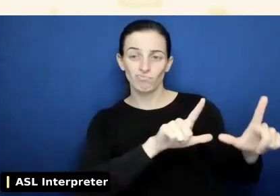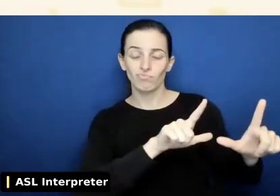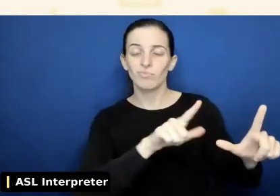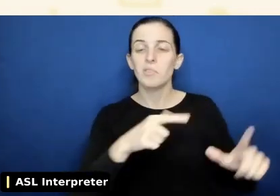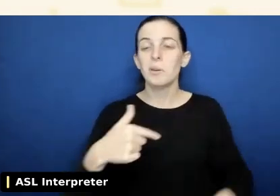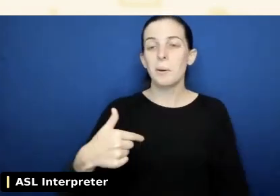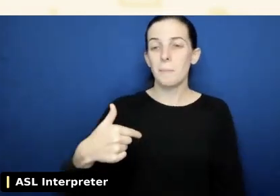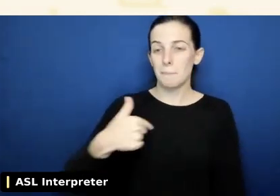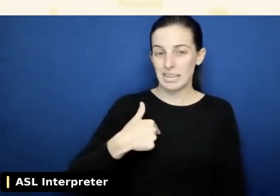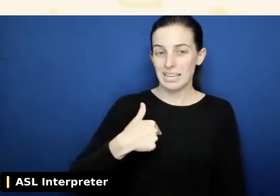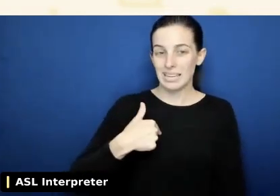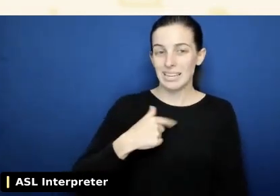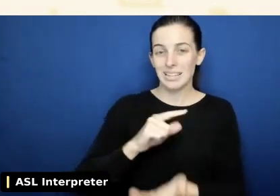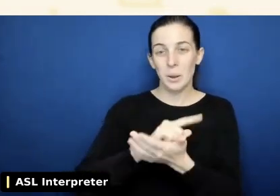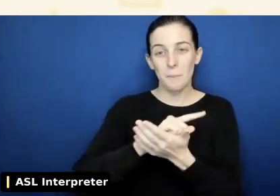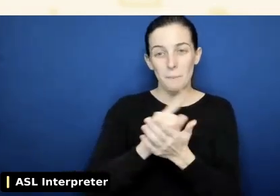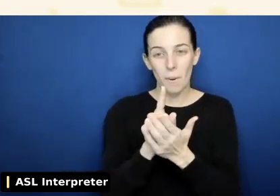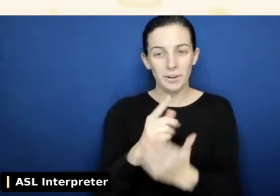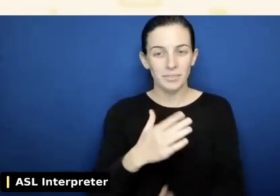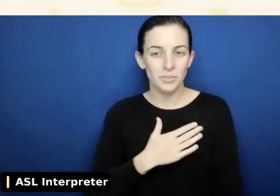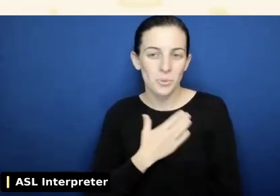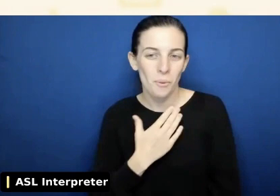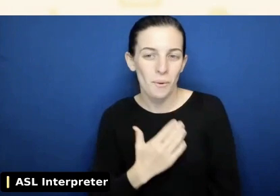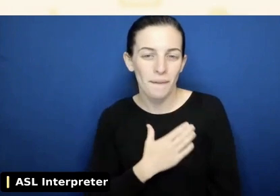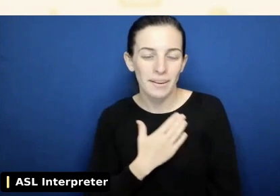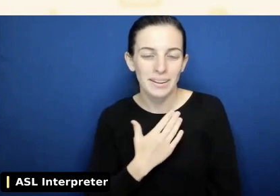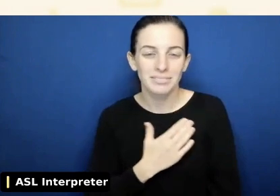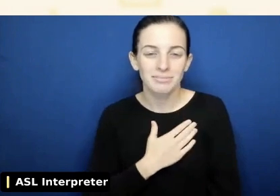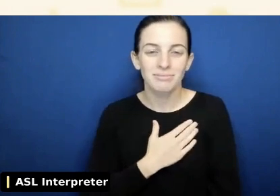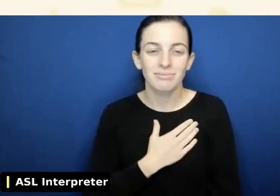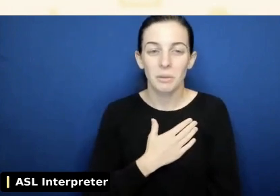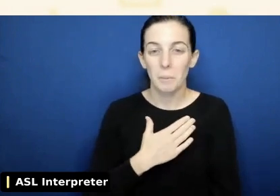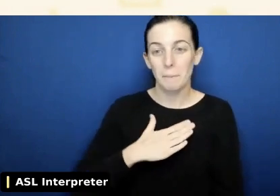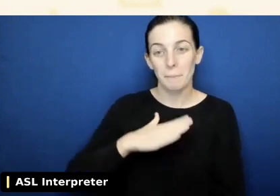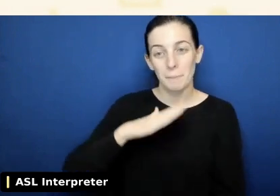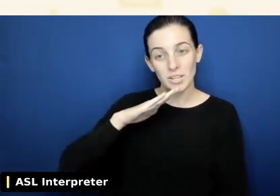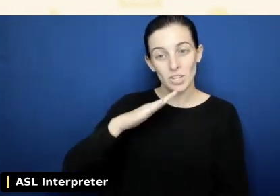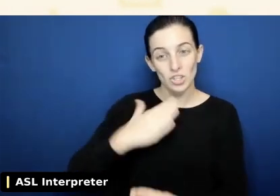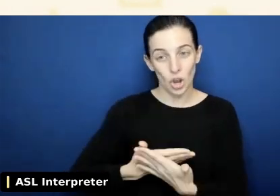in a moment of joy when one of my daughters got married,